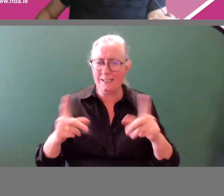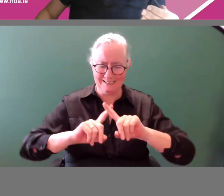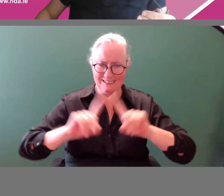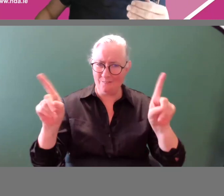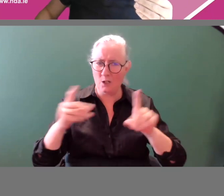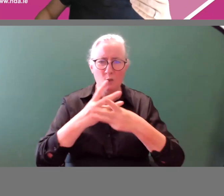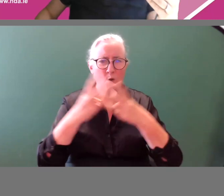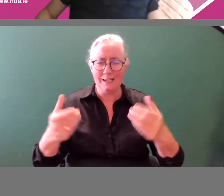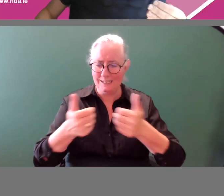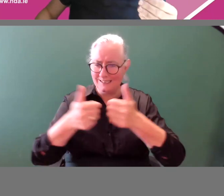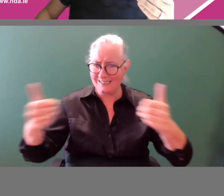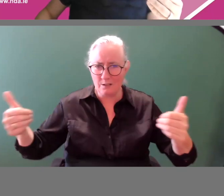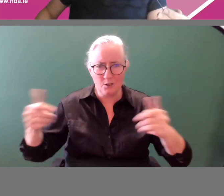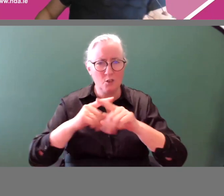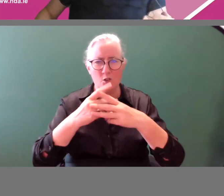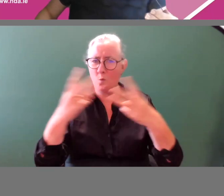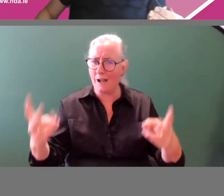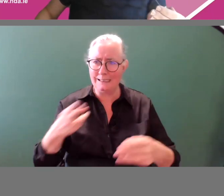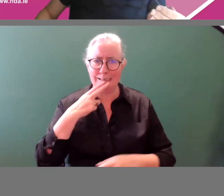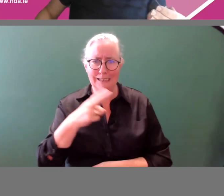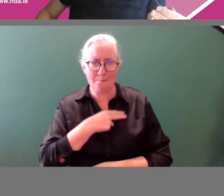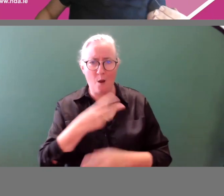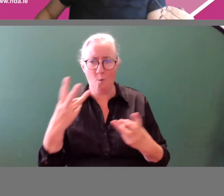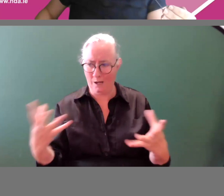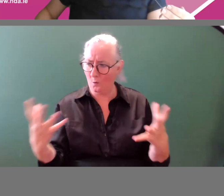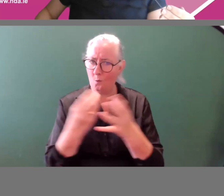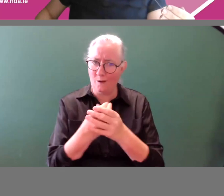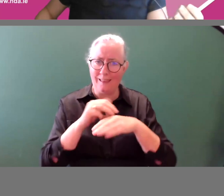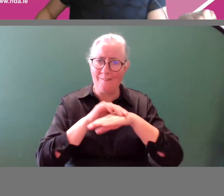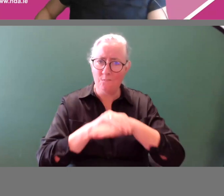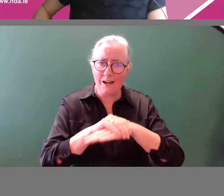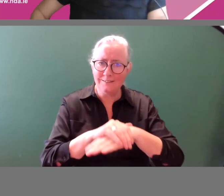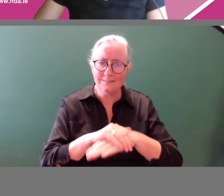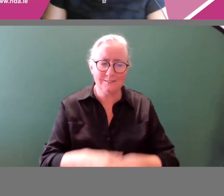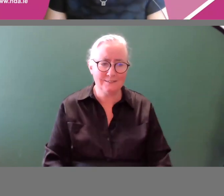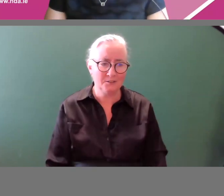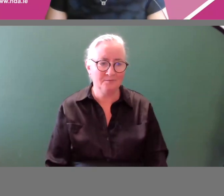segregated. They want to be able to do things with their friends. Moving on to principle two,